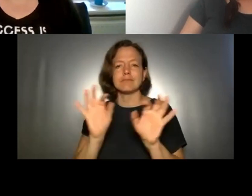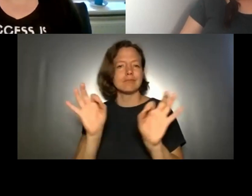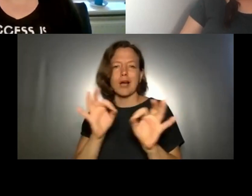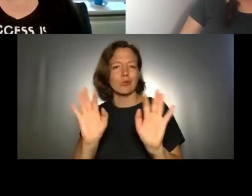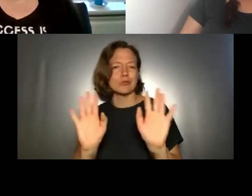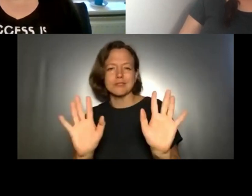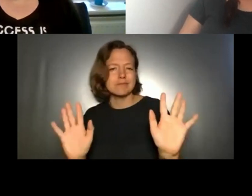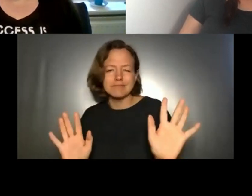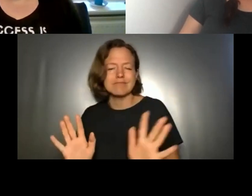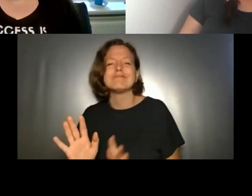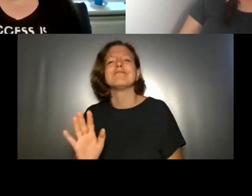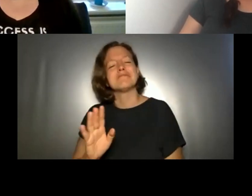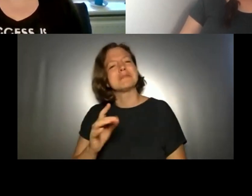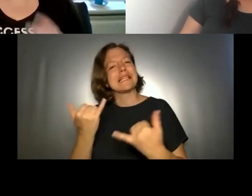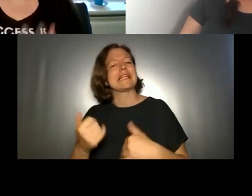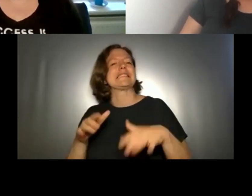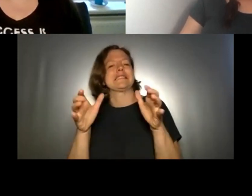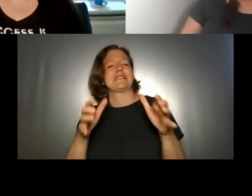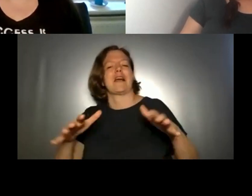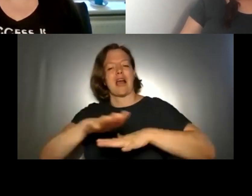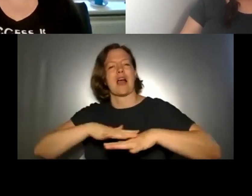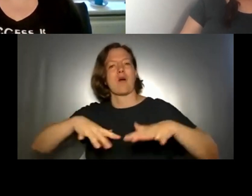Access is a real priority to us.